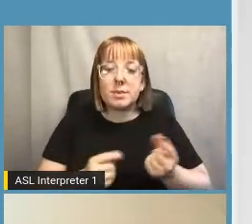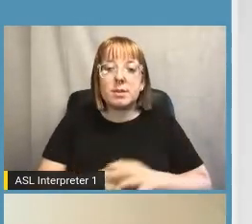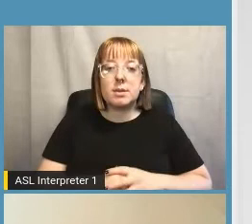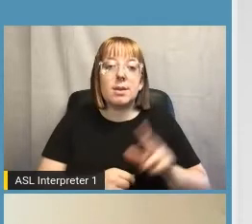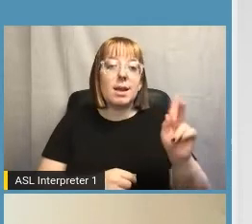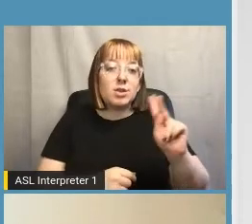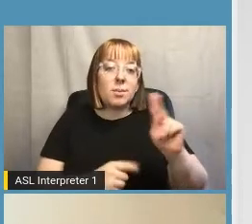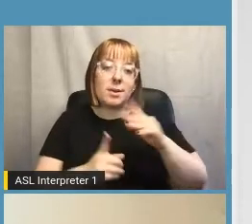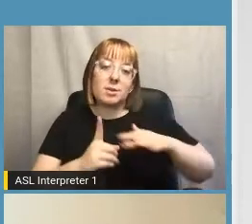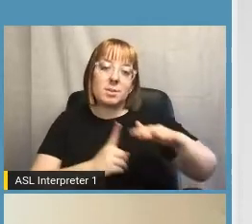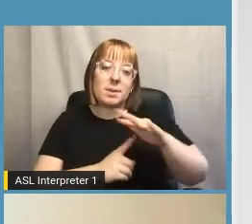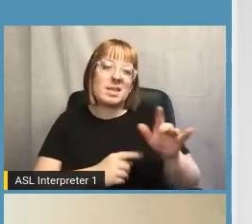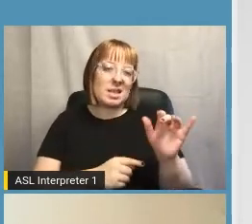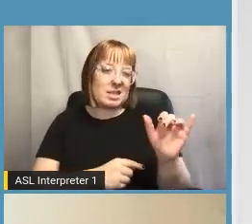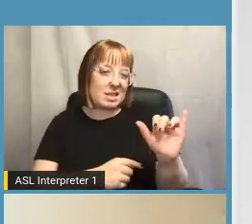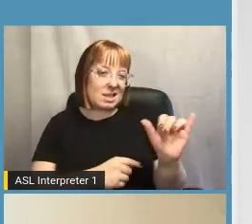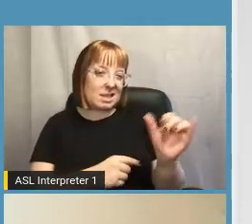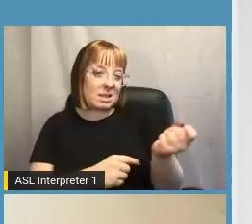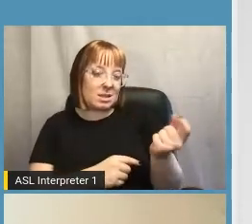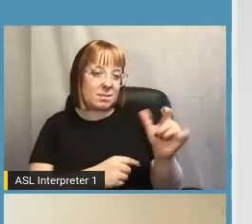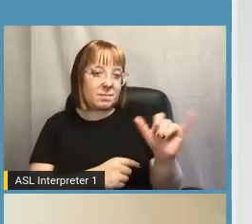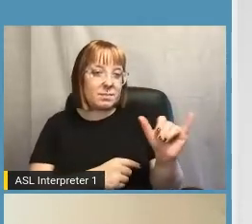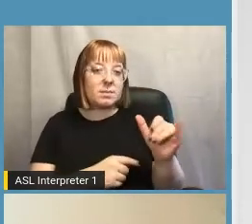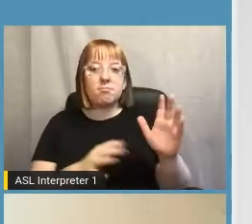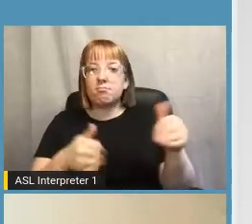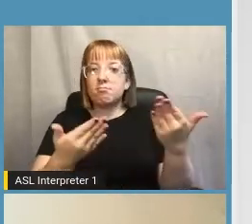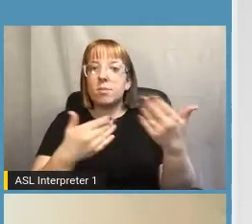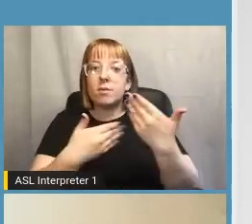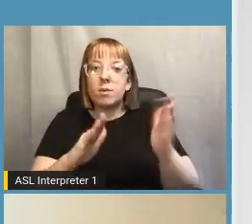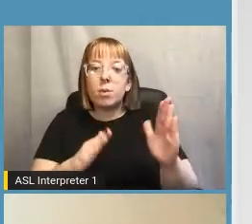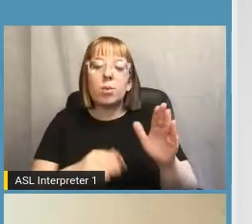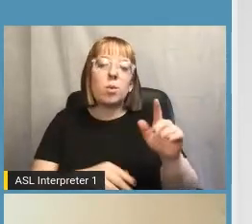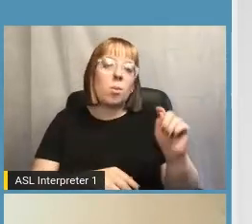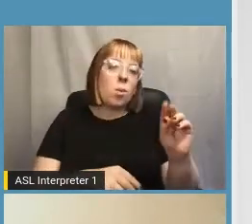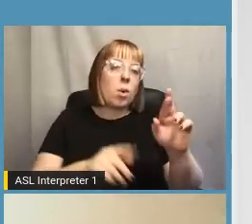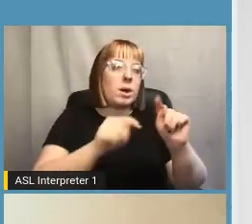where you're given um kind of a room or a template design and then you can just